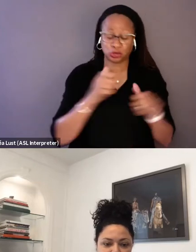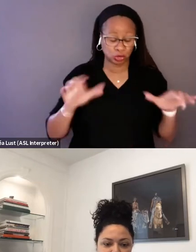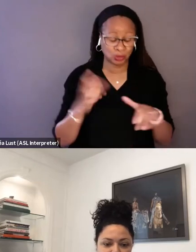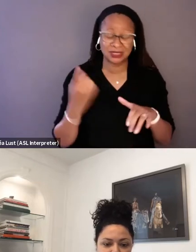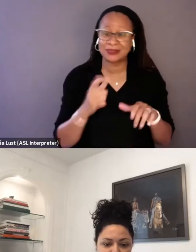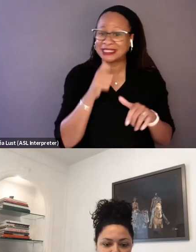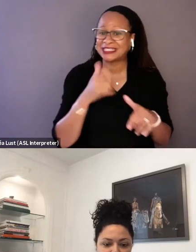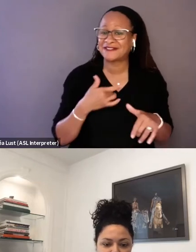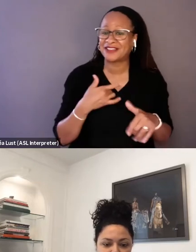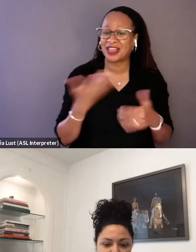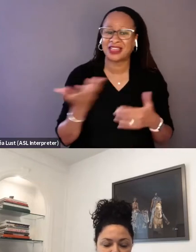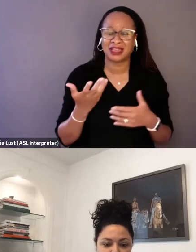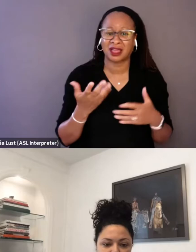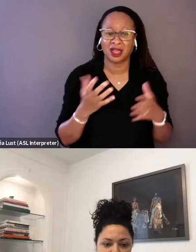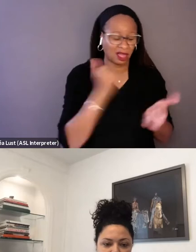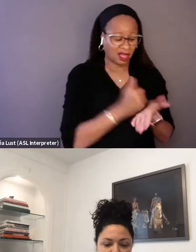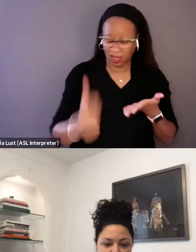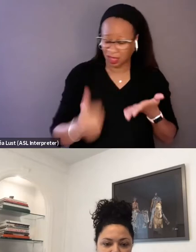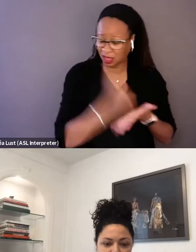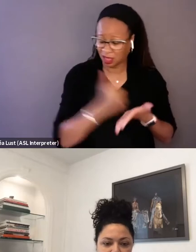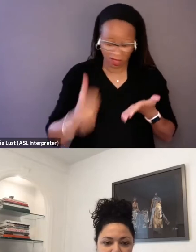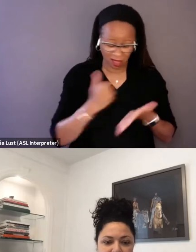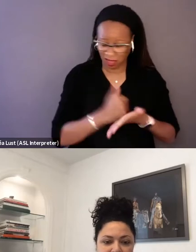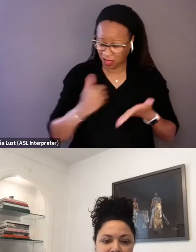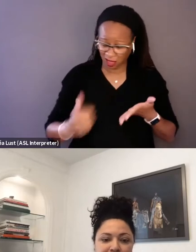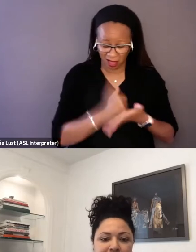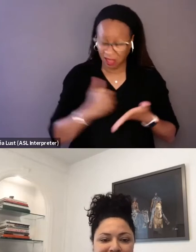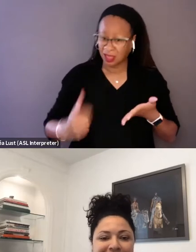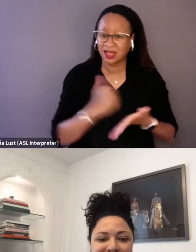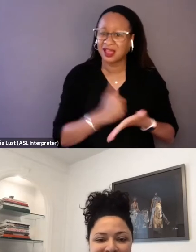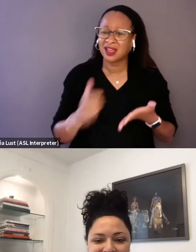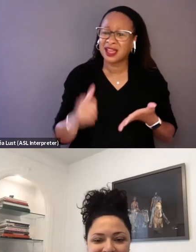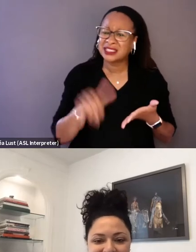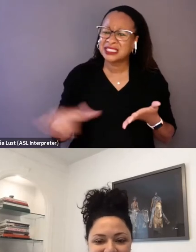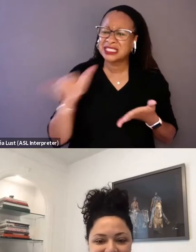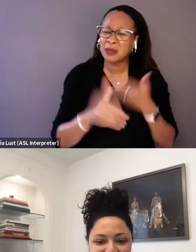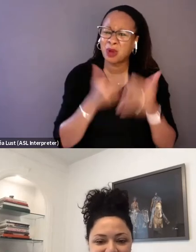like that cookie cutter, put the clips together, you know even though I love those.